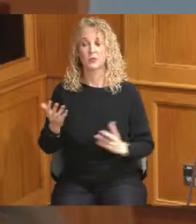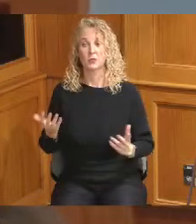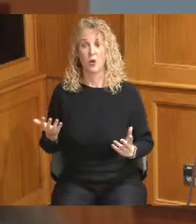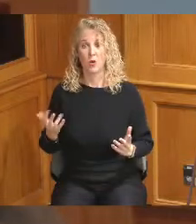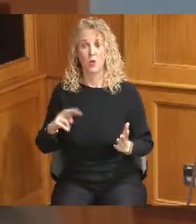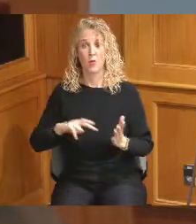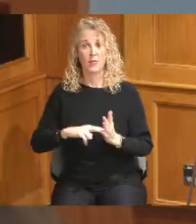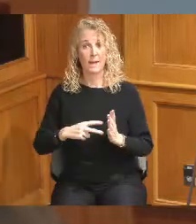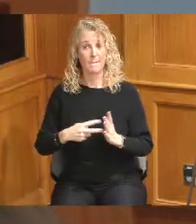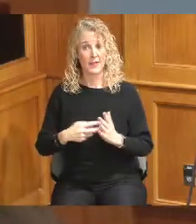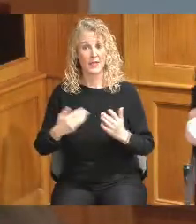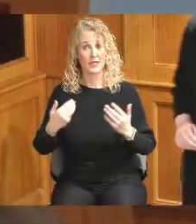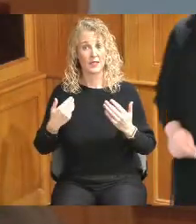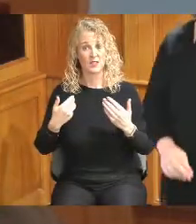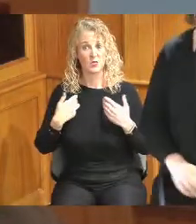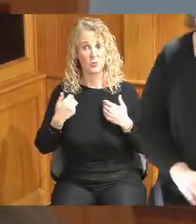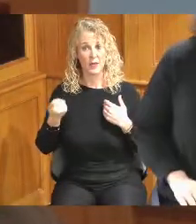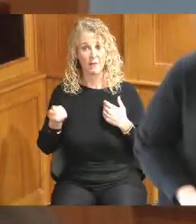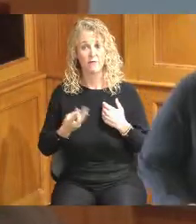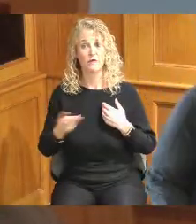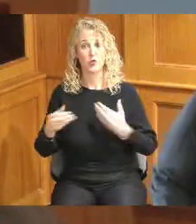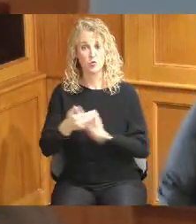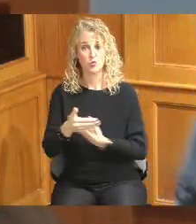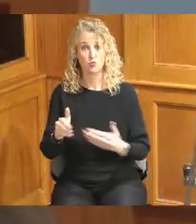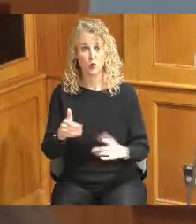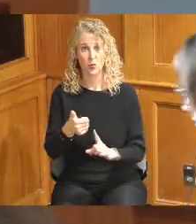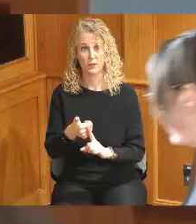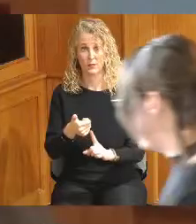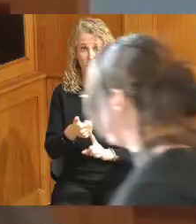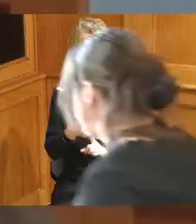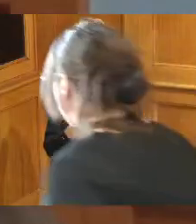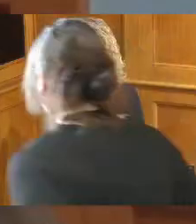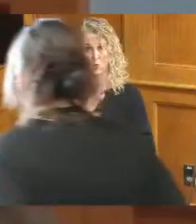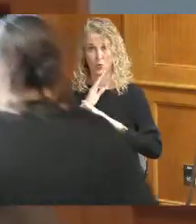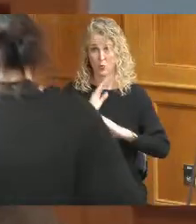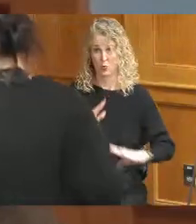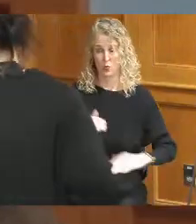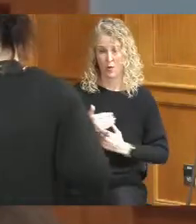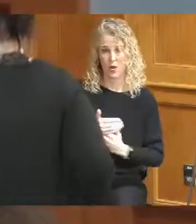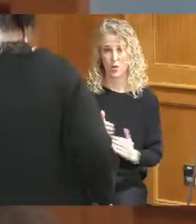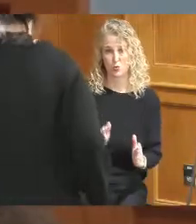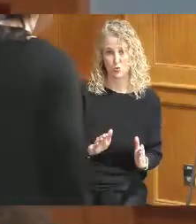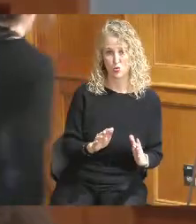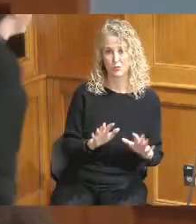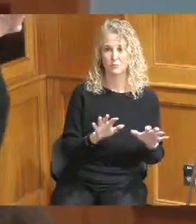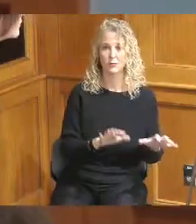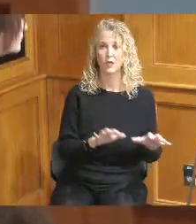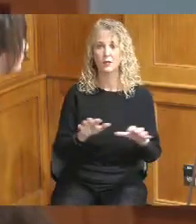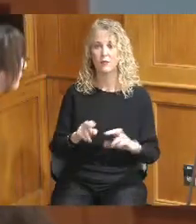rooms that will just be quiet rooms that'll have you know a comfortable seating area a comfortable